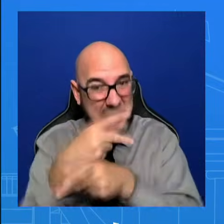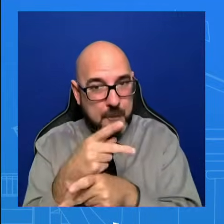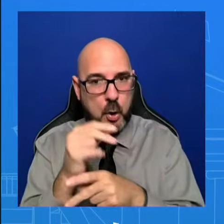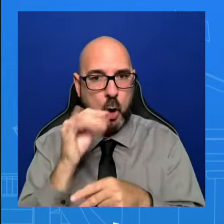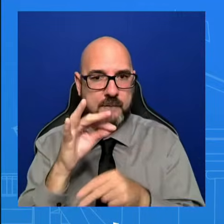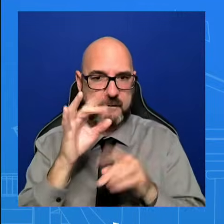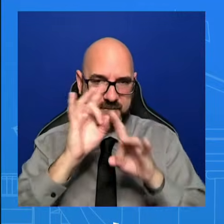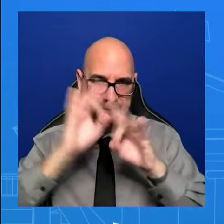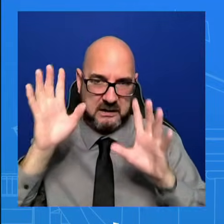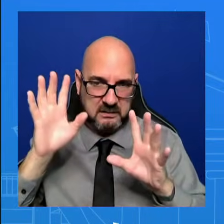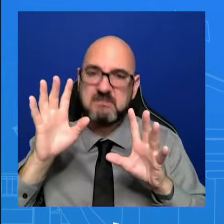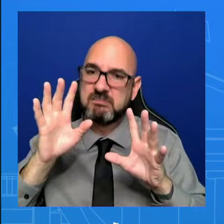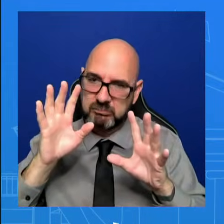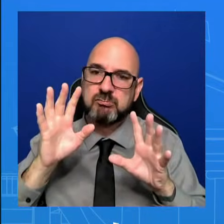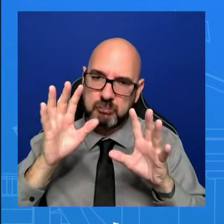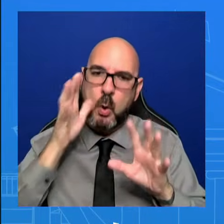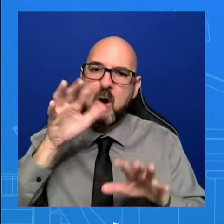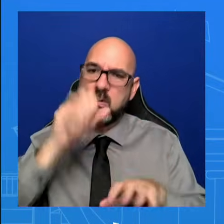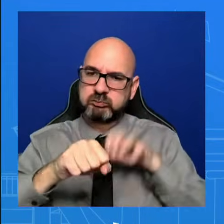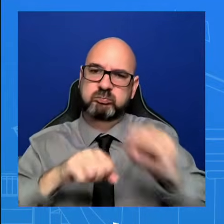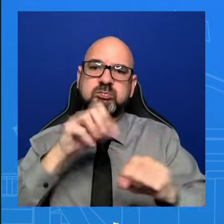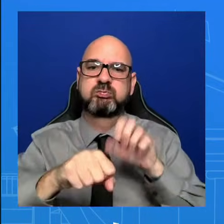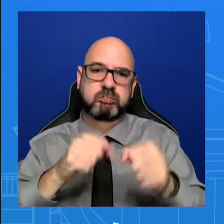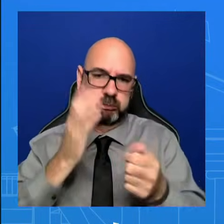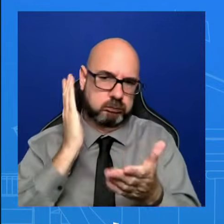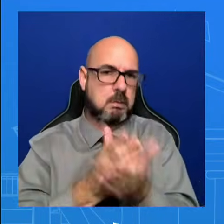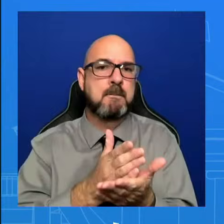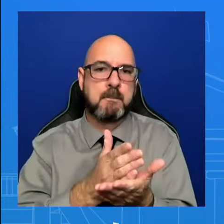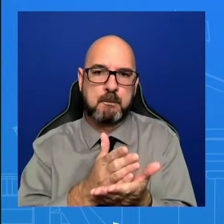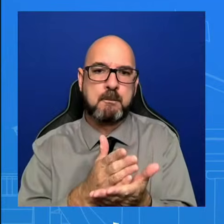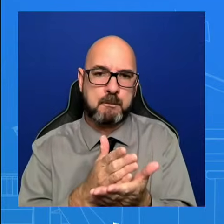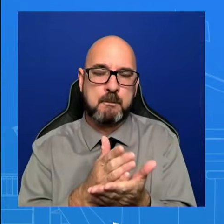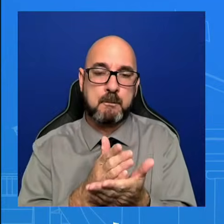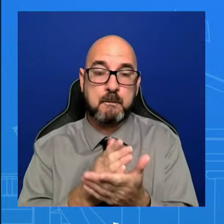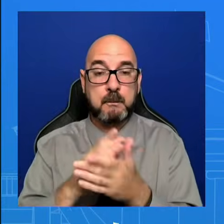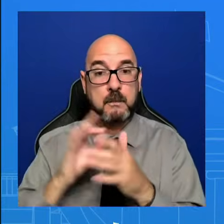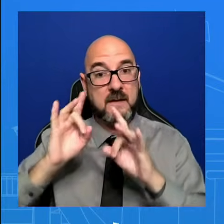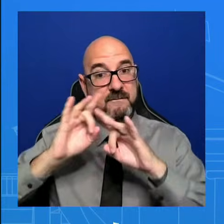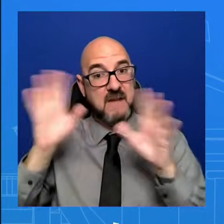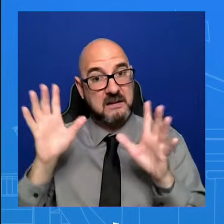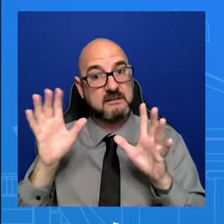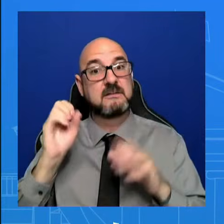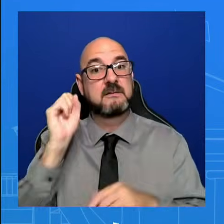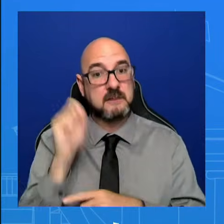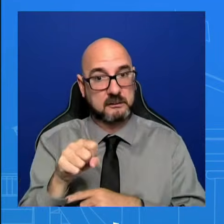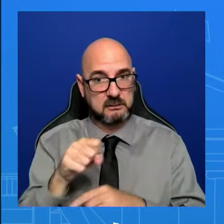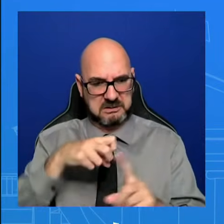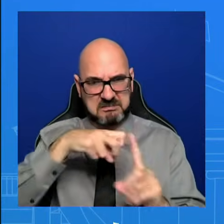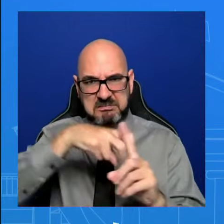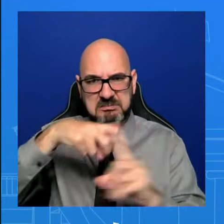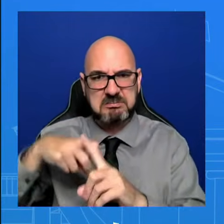Any type of -- of violence, we have to call out. That doesn't change anything. We're going to continue to do that.